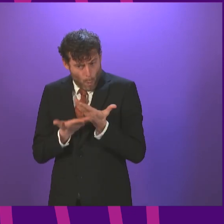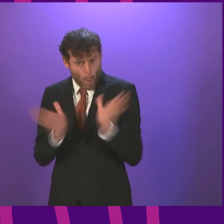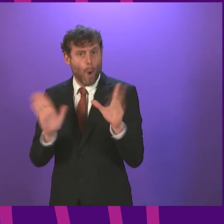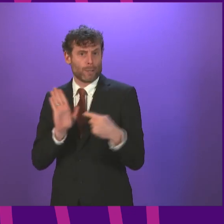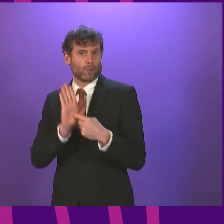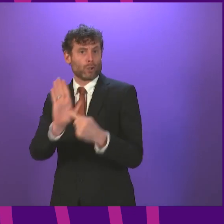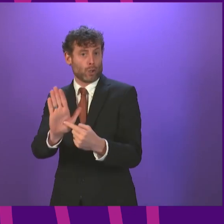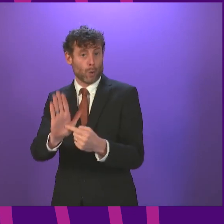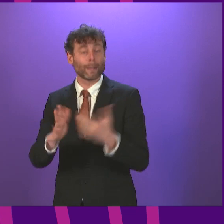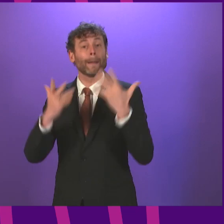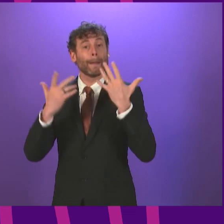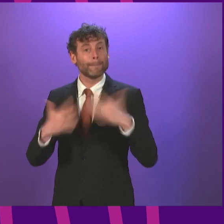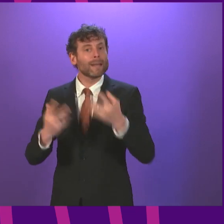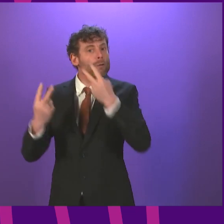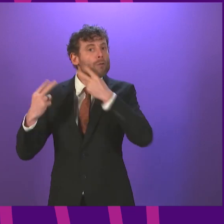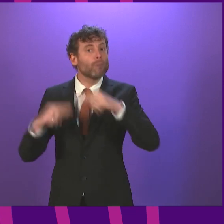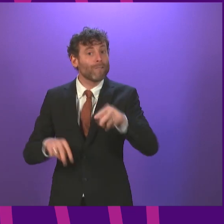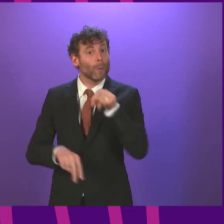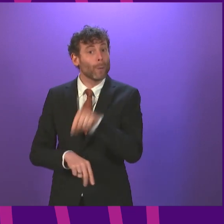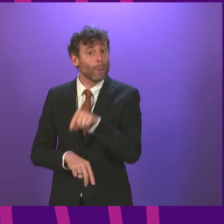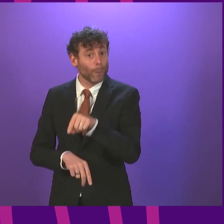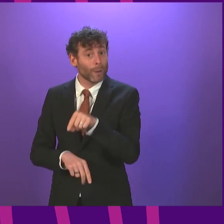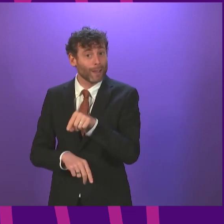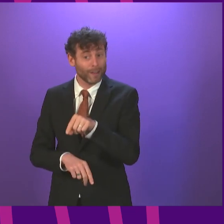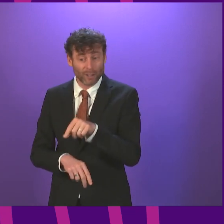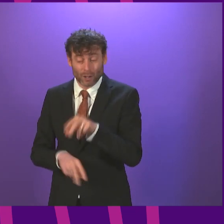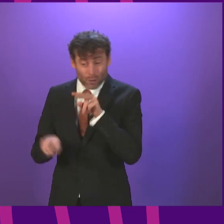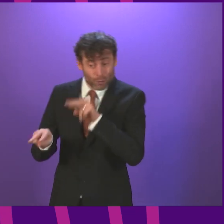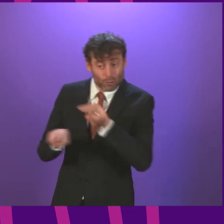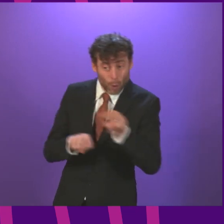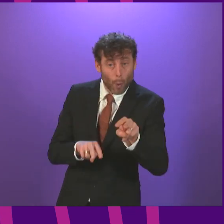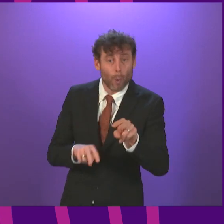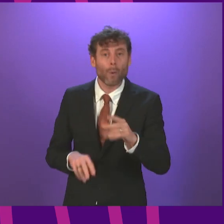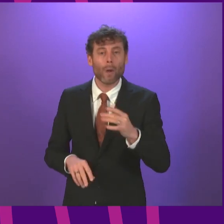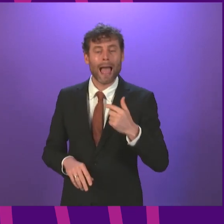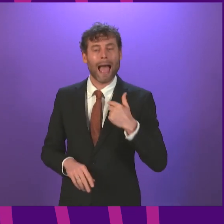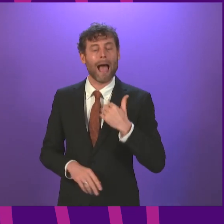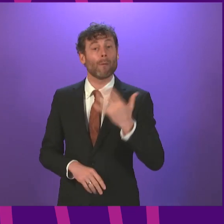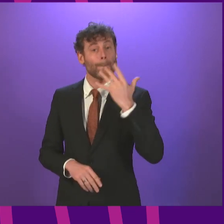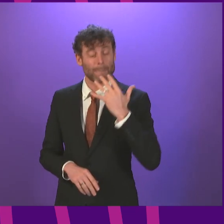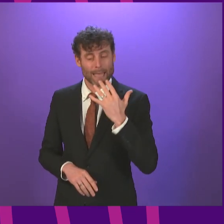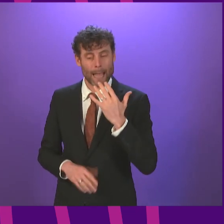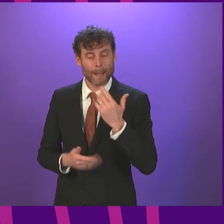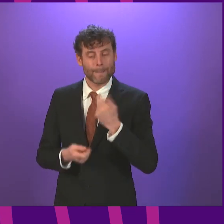review proceeded, that error became very apparent. That is why, ultimately, the judicial review